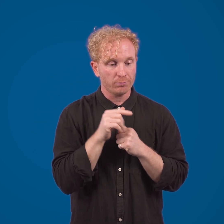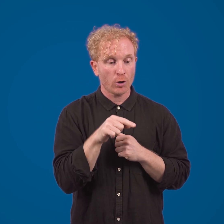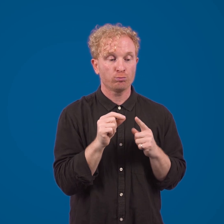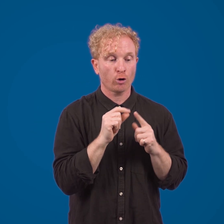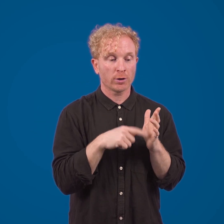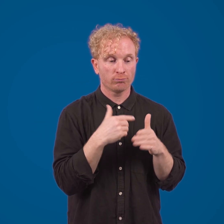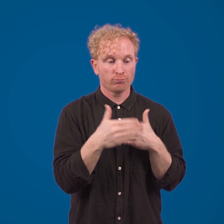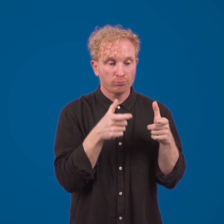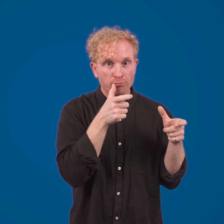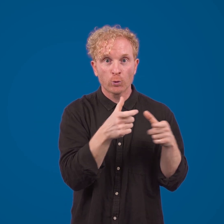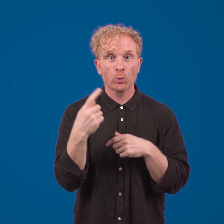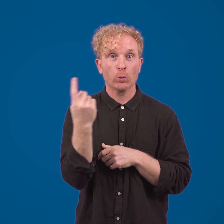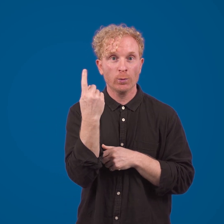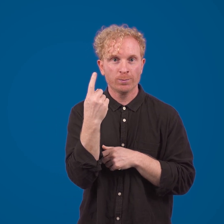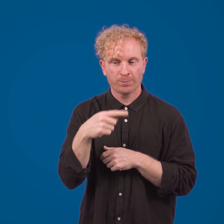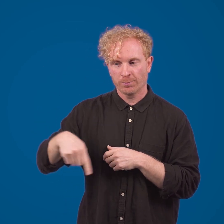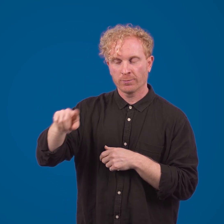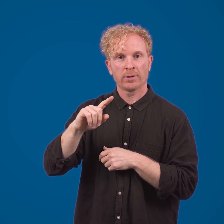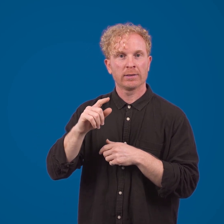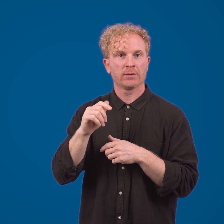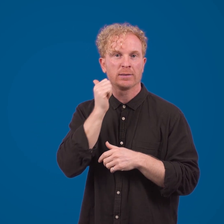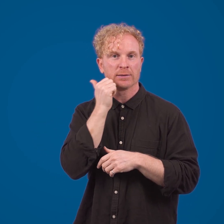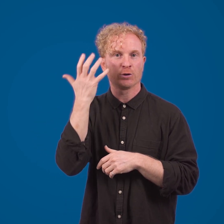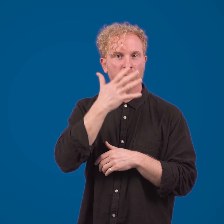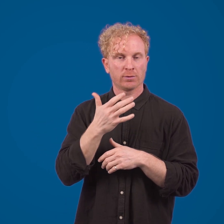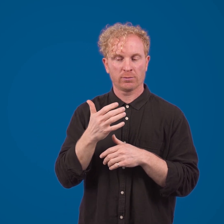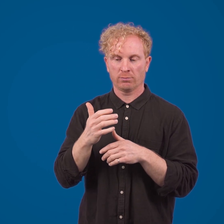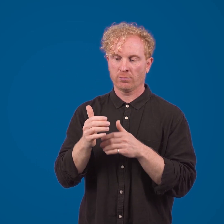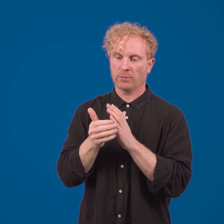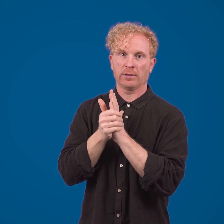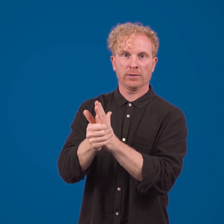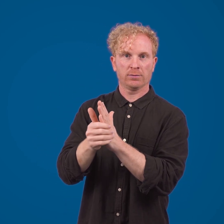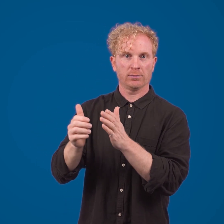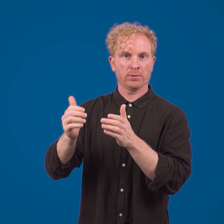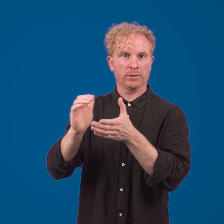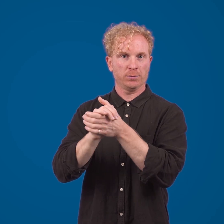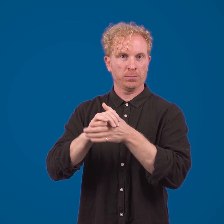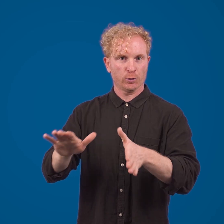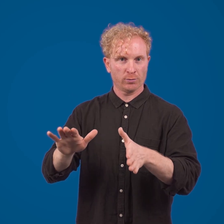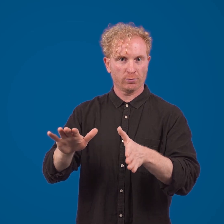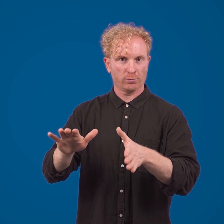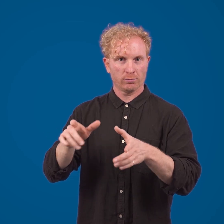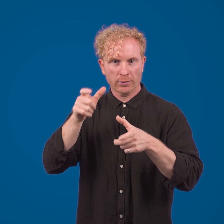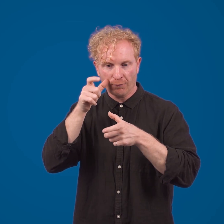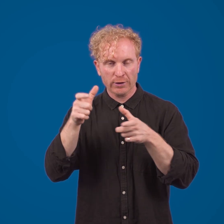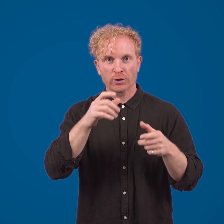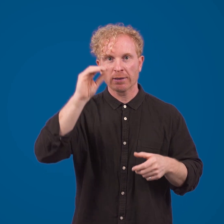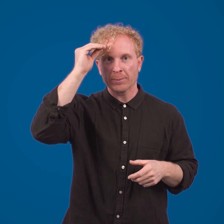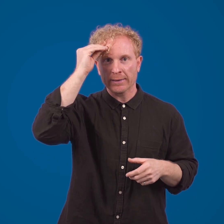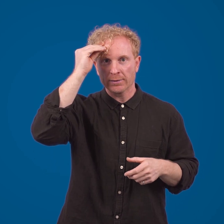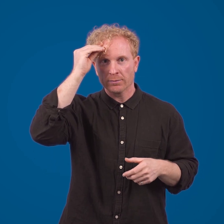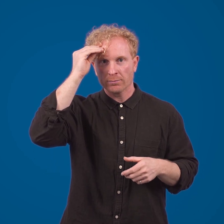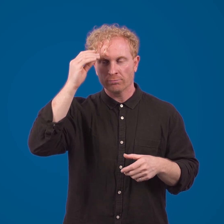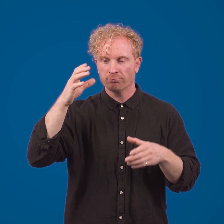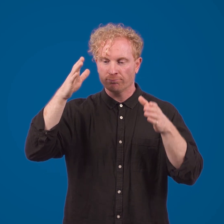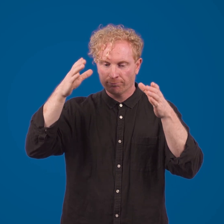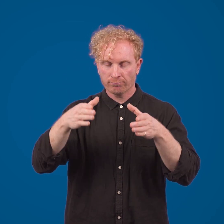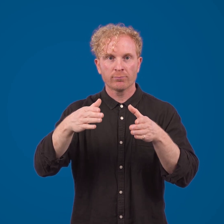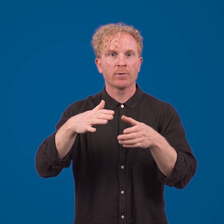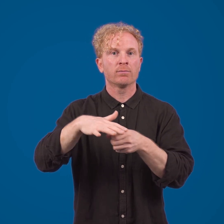The work of the project is overseen by an Expert Governing Committee of Indigenous leaders